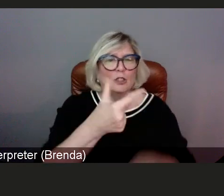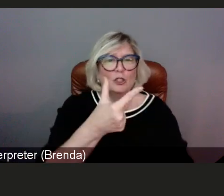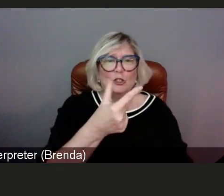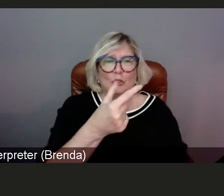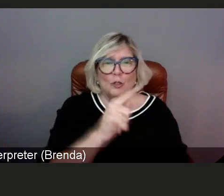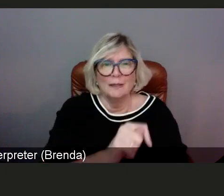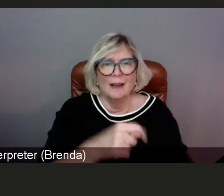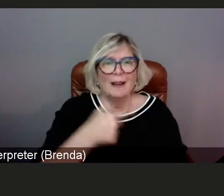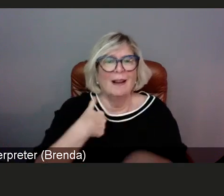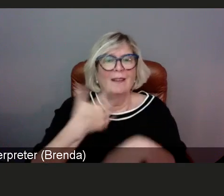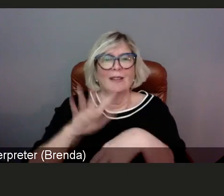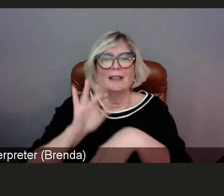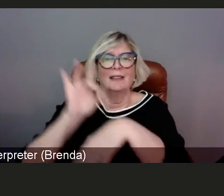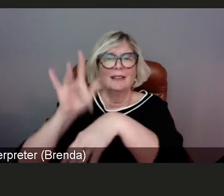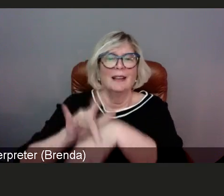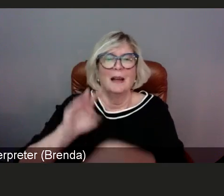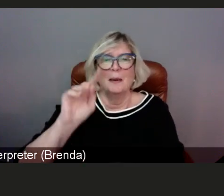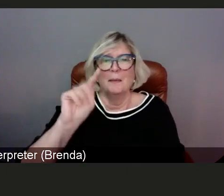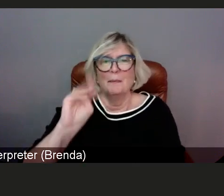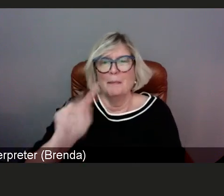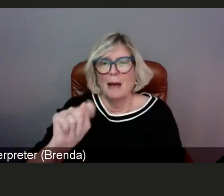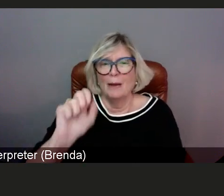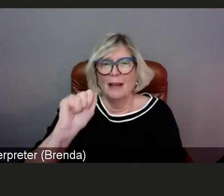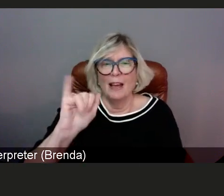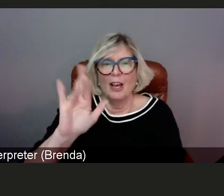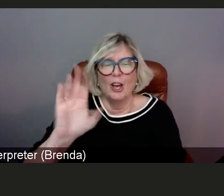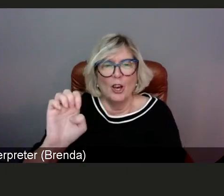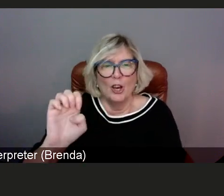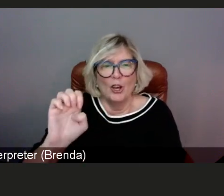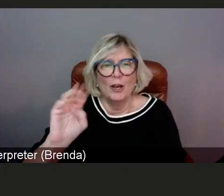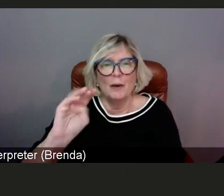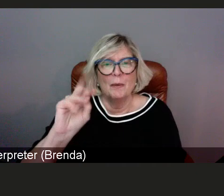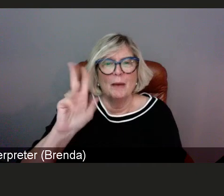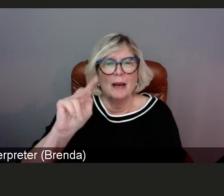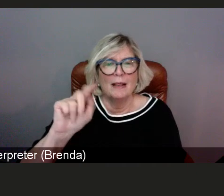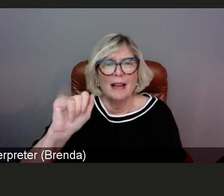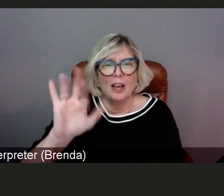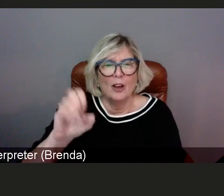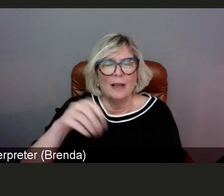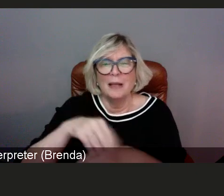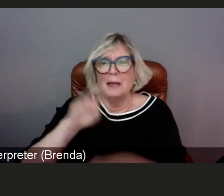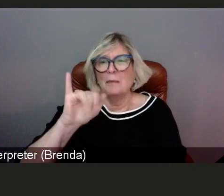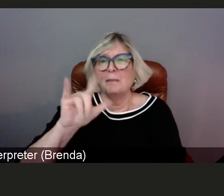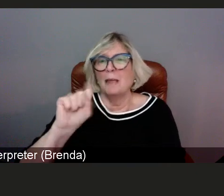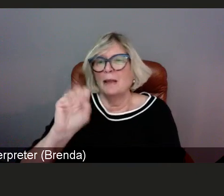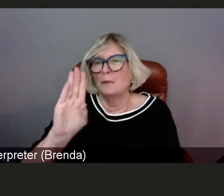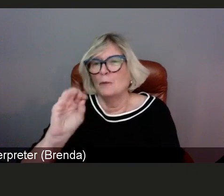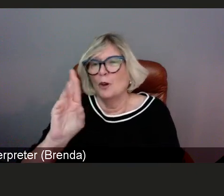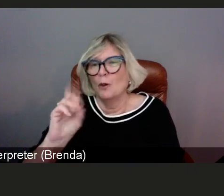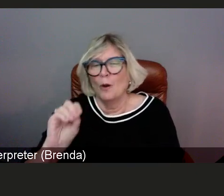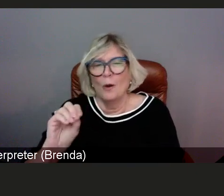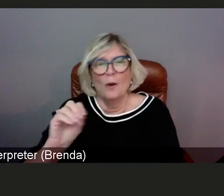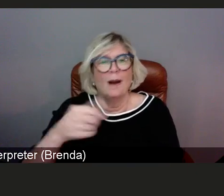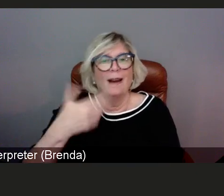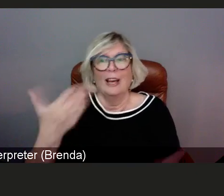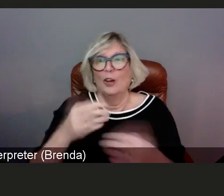at Mount Air and Millsboro. Here in Rehoboth, Lewes.